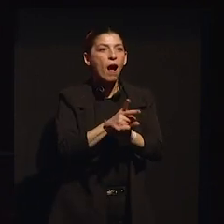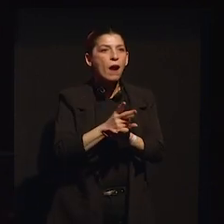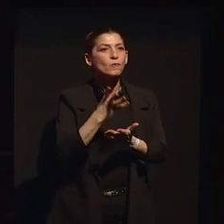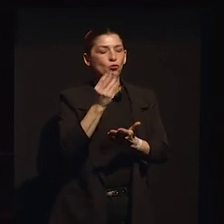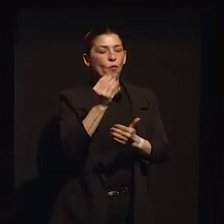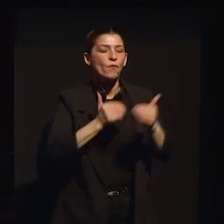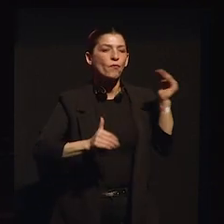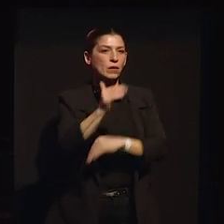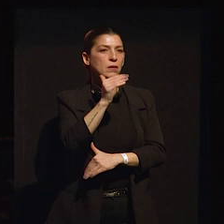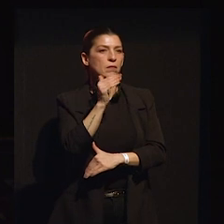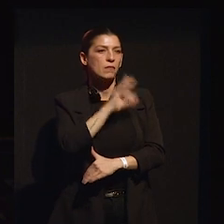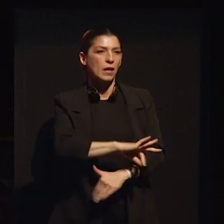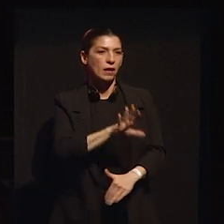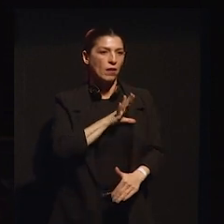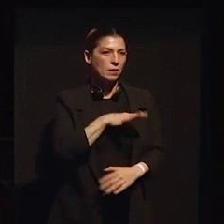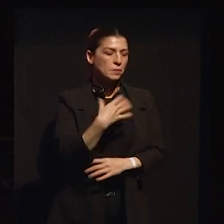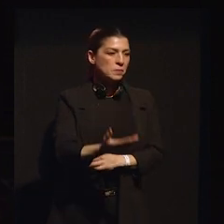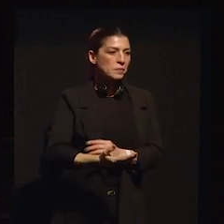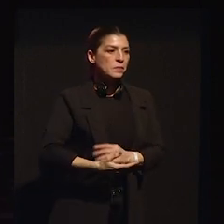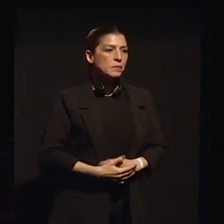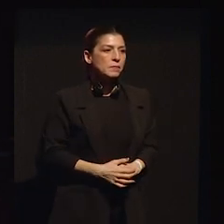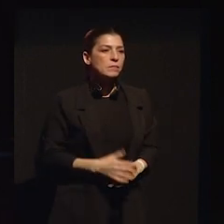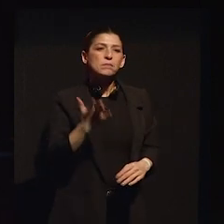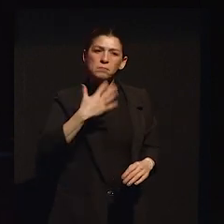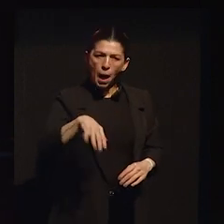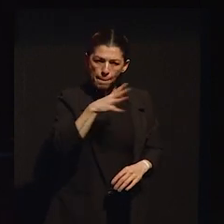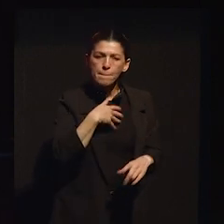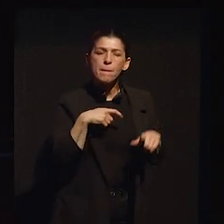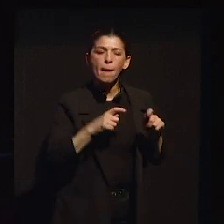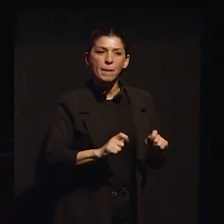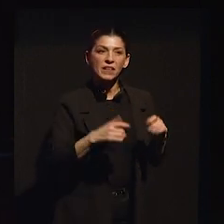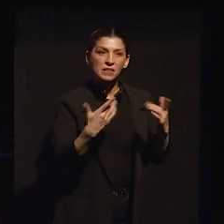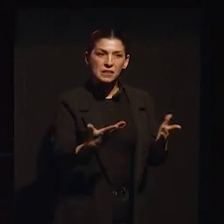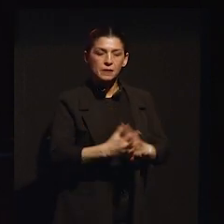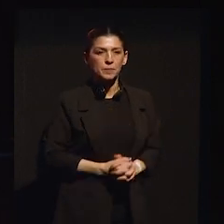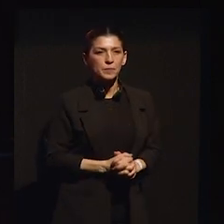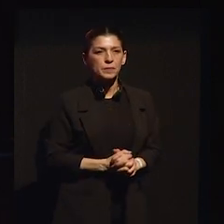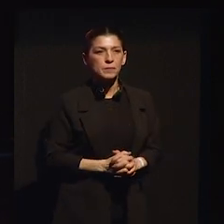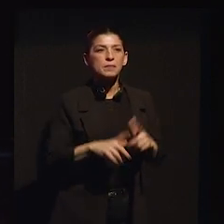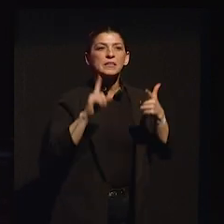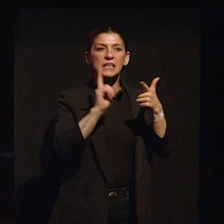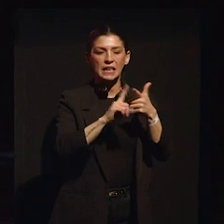And since we are so many, in fact, the decisions we make make a big impact in many areas. That is why,